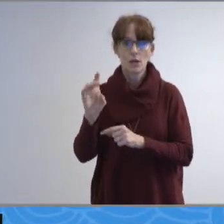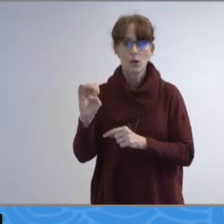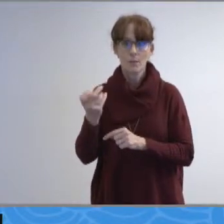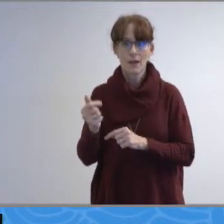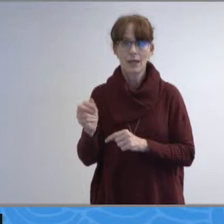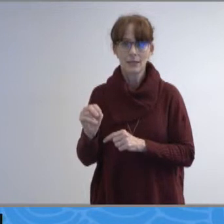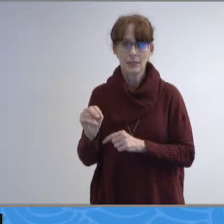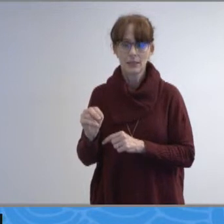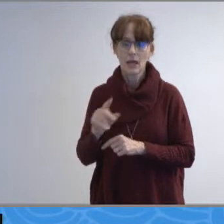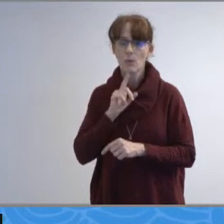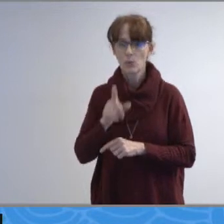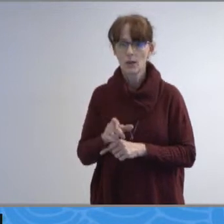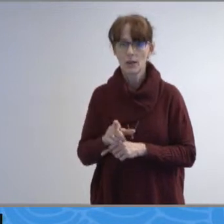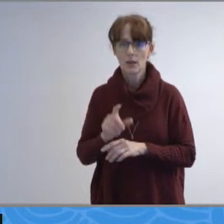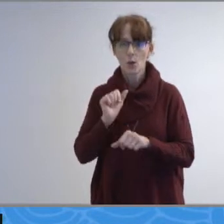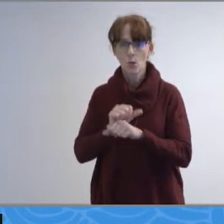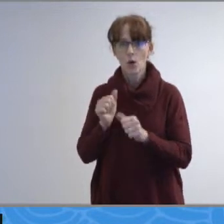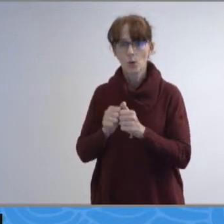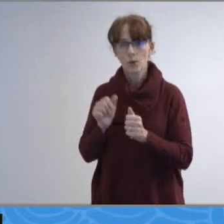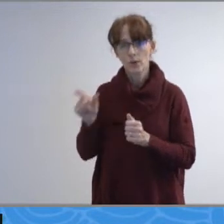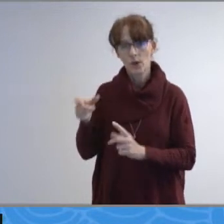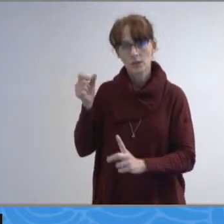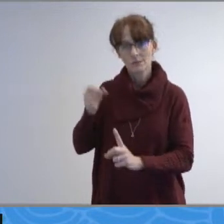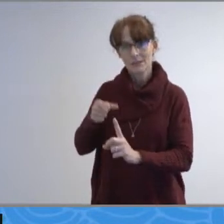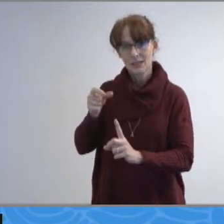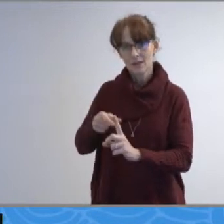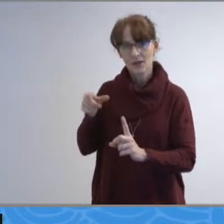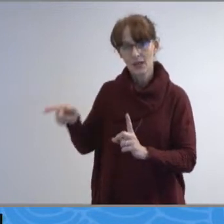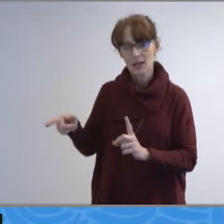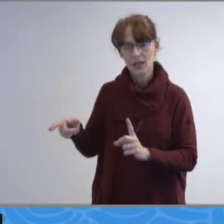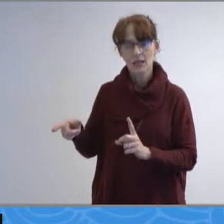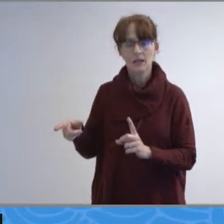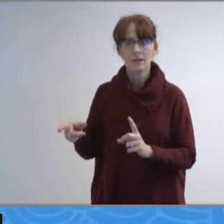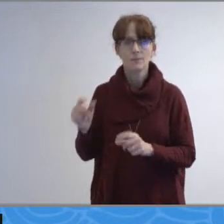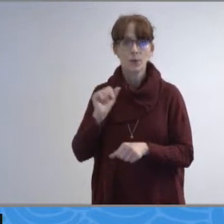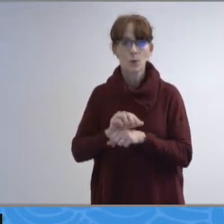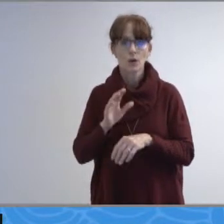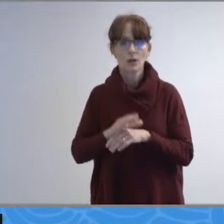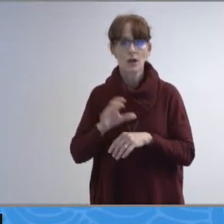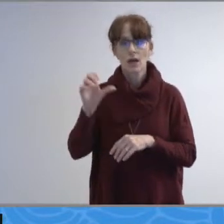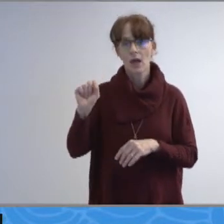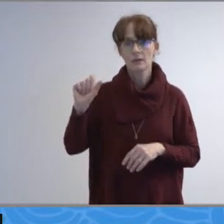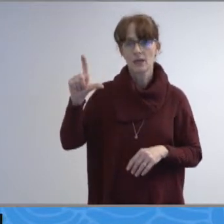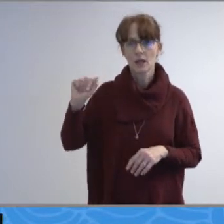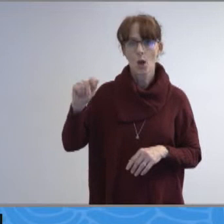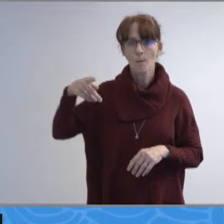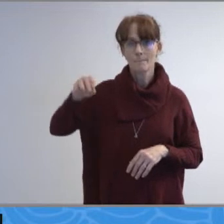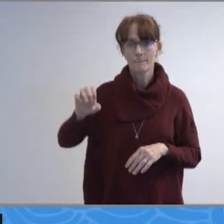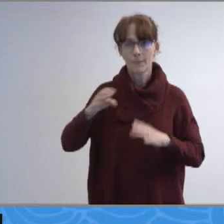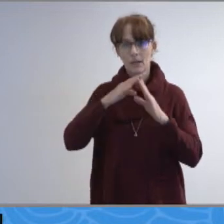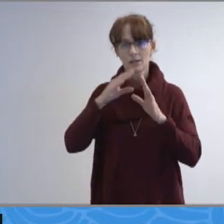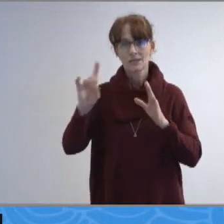And so I'm really going to work with her specifically that she's working on slope. Now, of course it's seventh grade math.